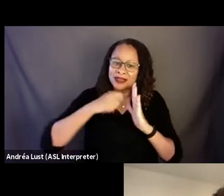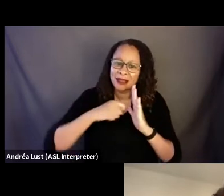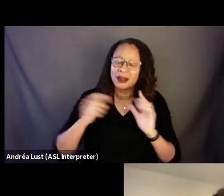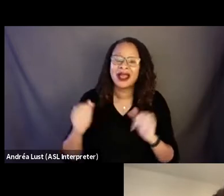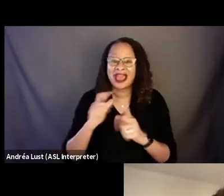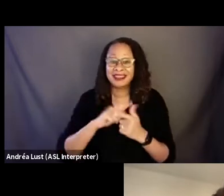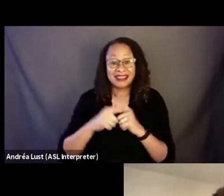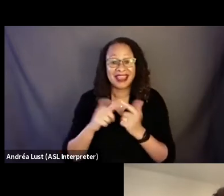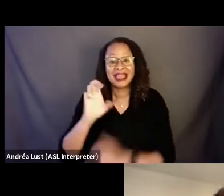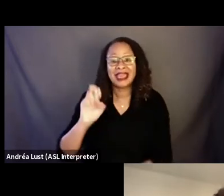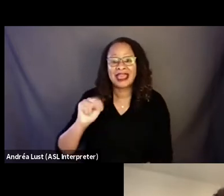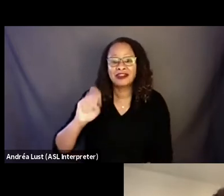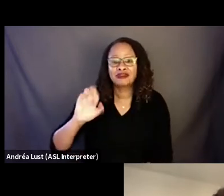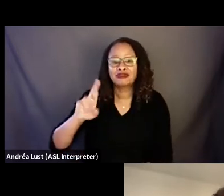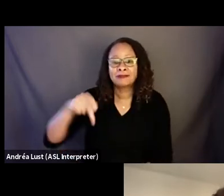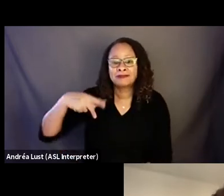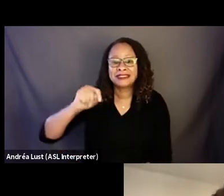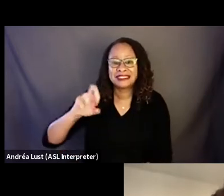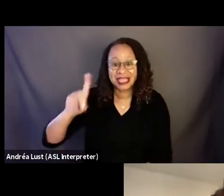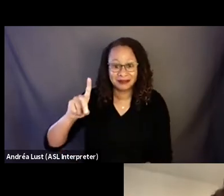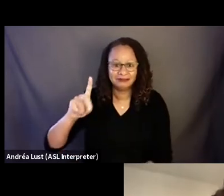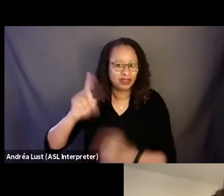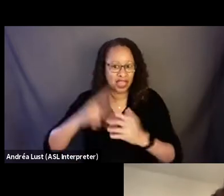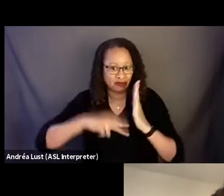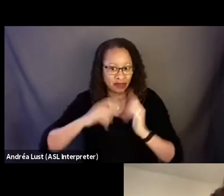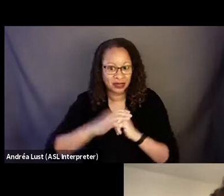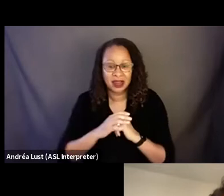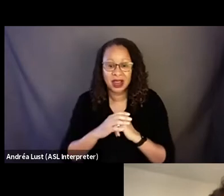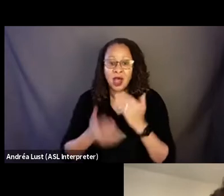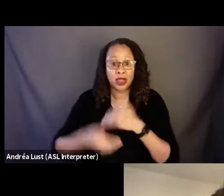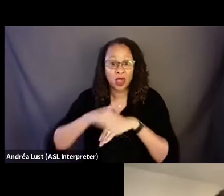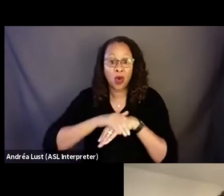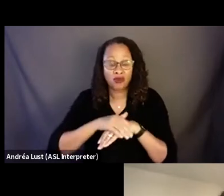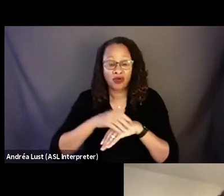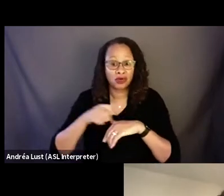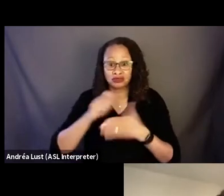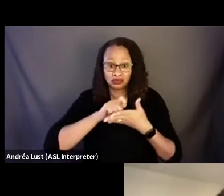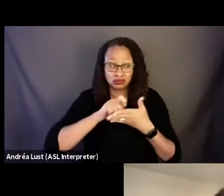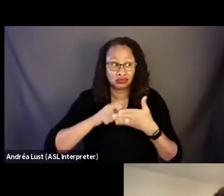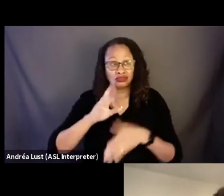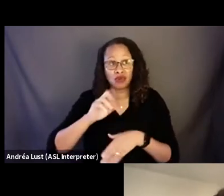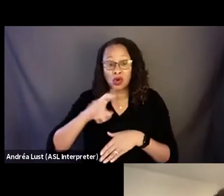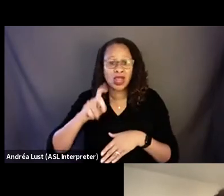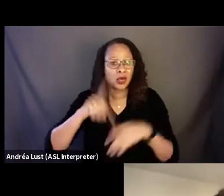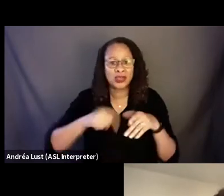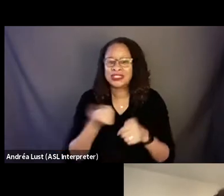we would still be able to get copies out. We overrode the cards in the camera. It wasn't enough just to delete the images.